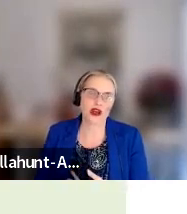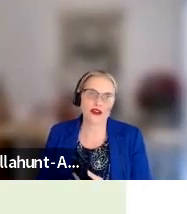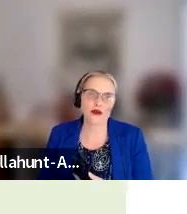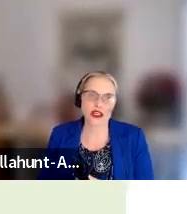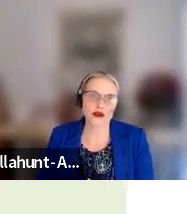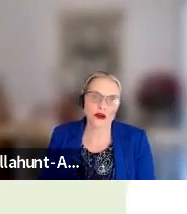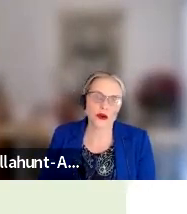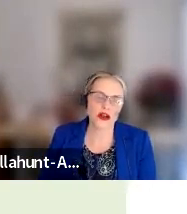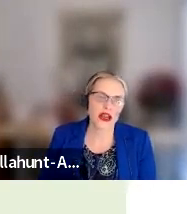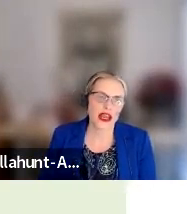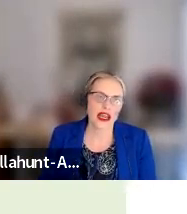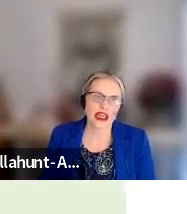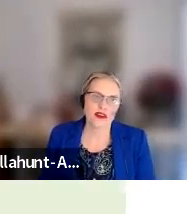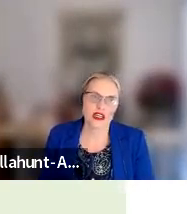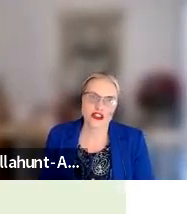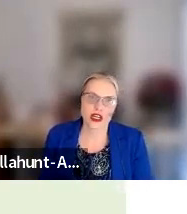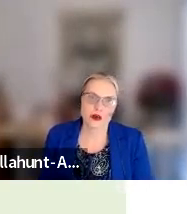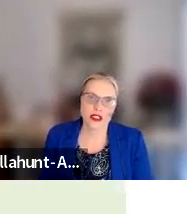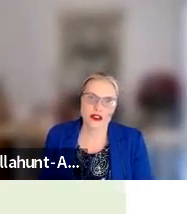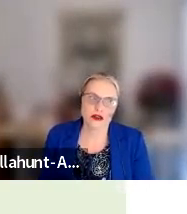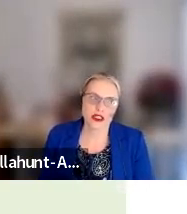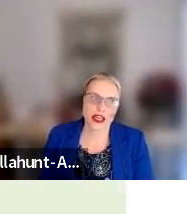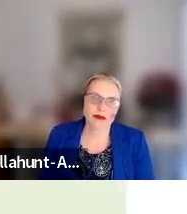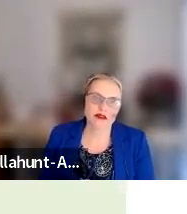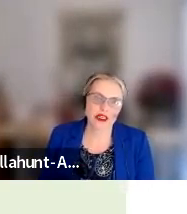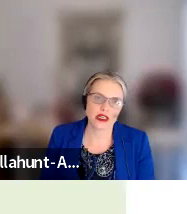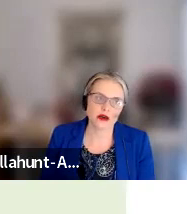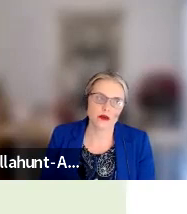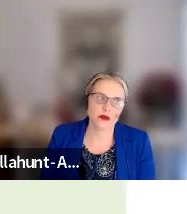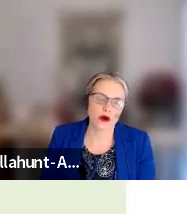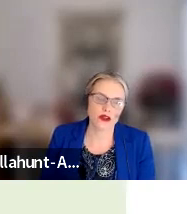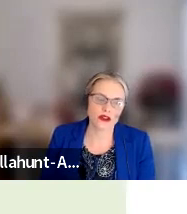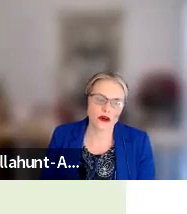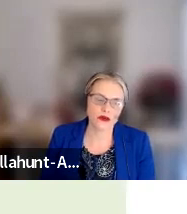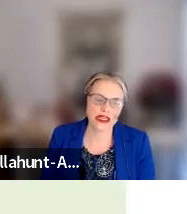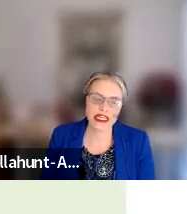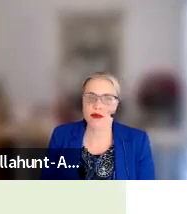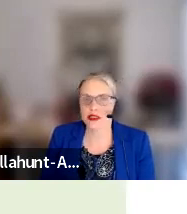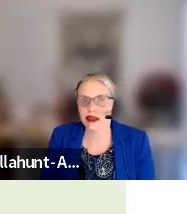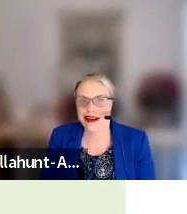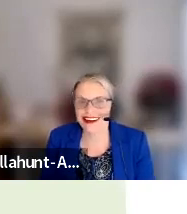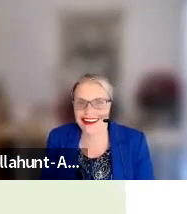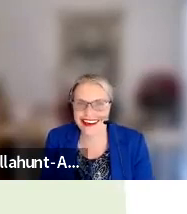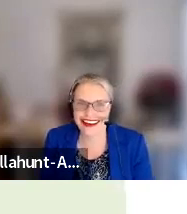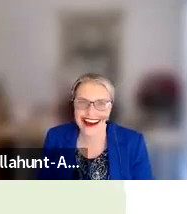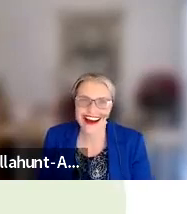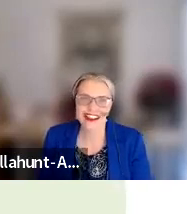Health networking group. And then, just got appointed to the ABBE board. So, they keep me busy.